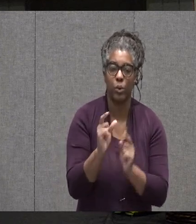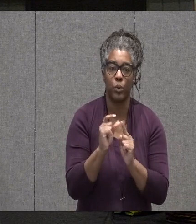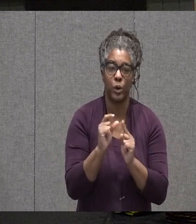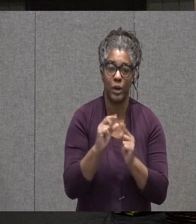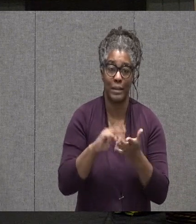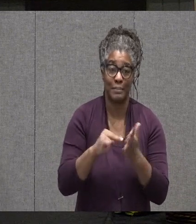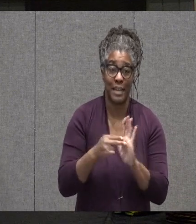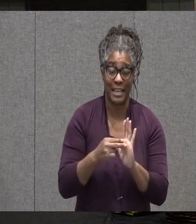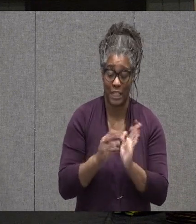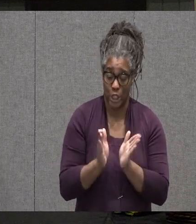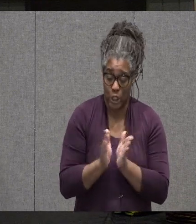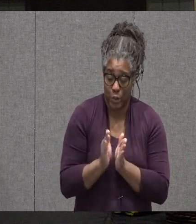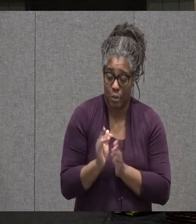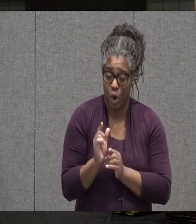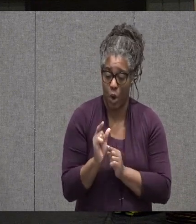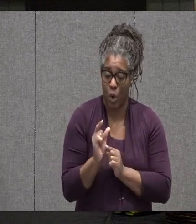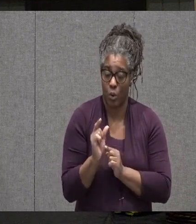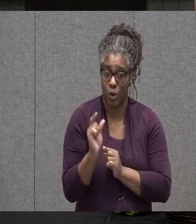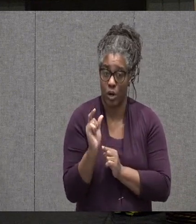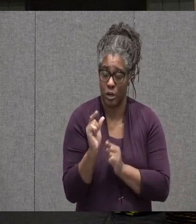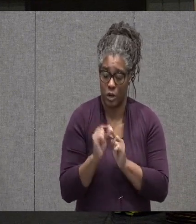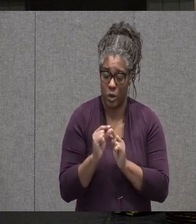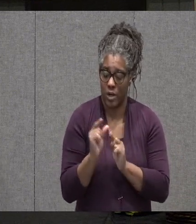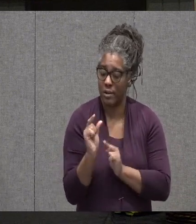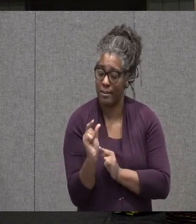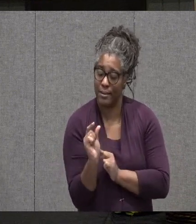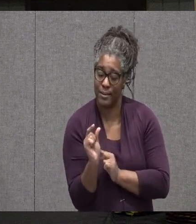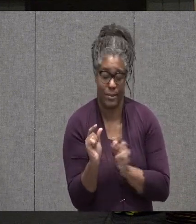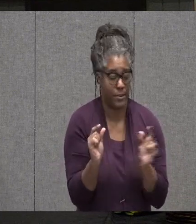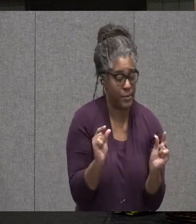Can you find two smaller words in this bigger word?